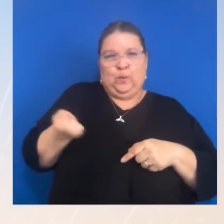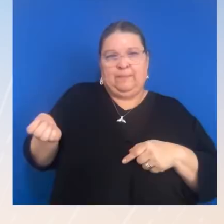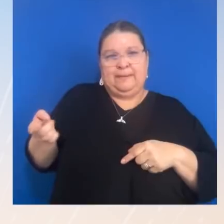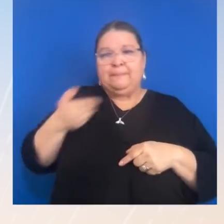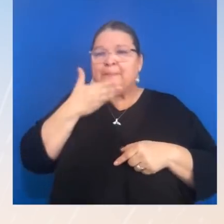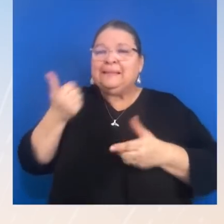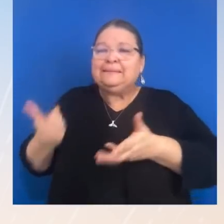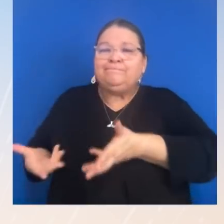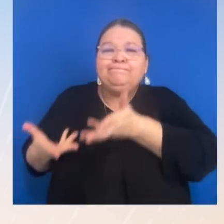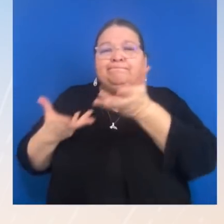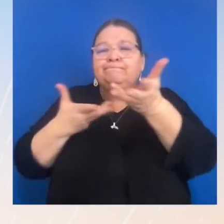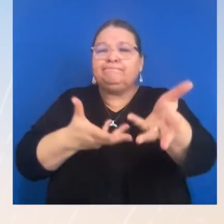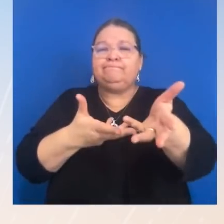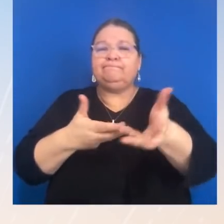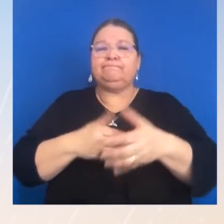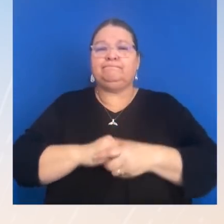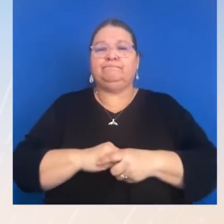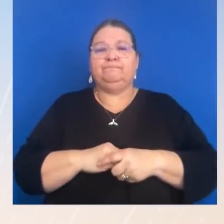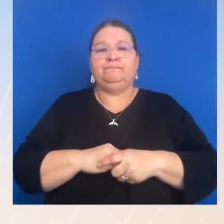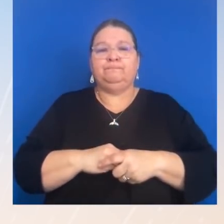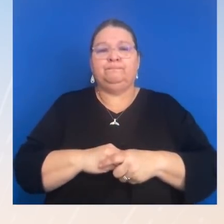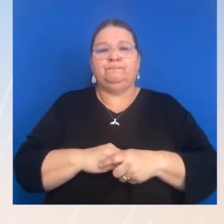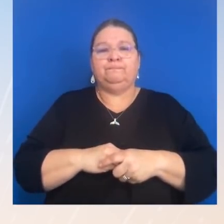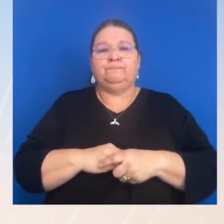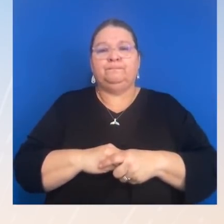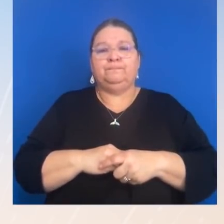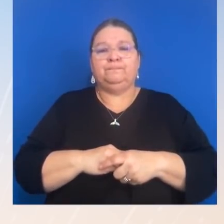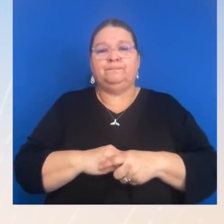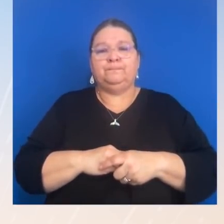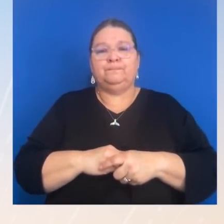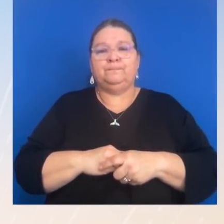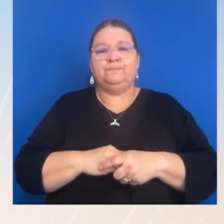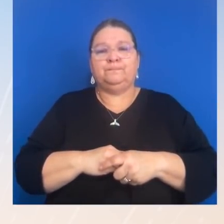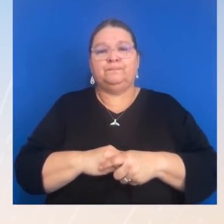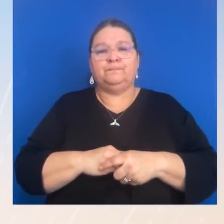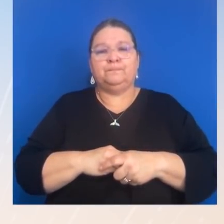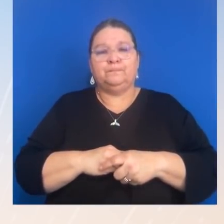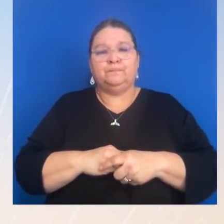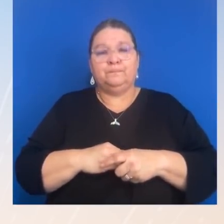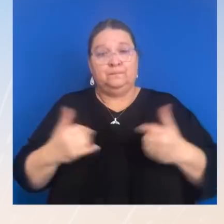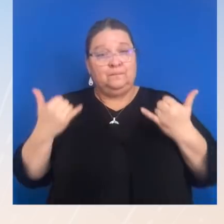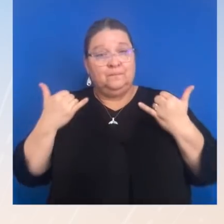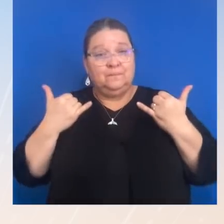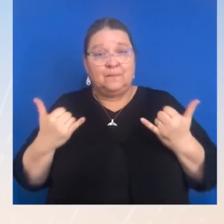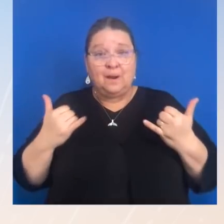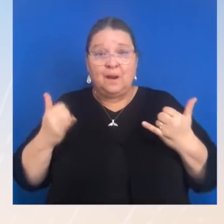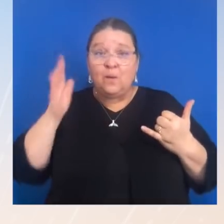will now have about $13 billion in additional assistance, some of which we will be able to expedite